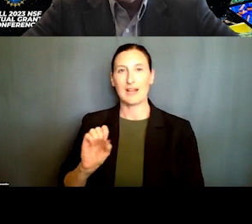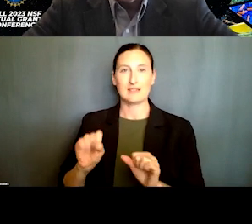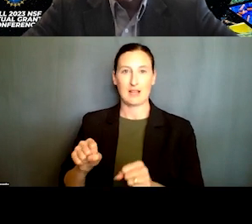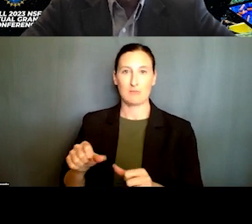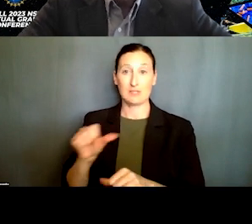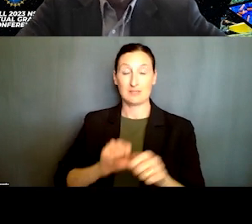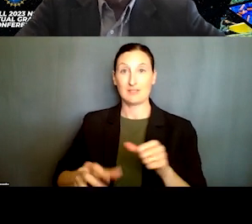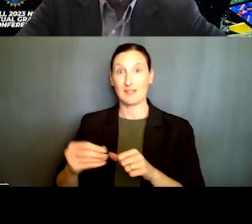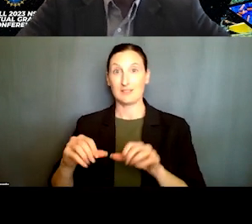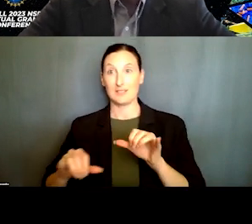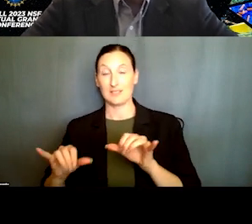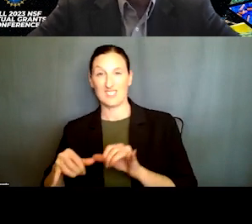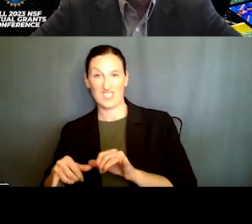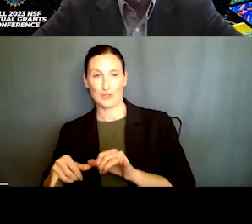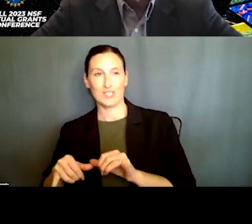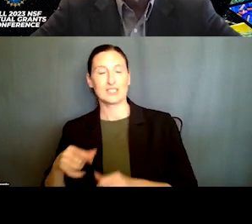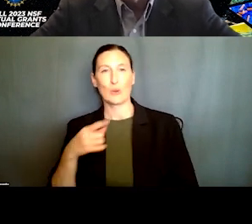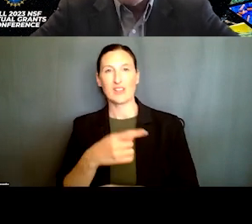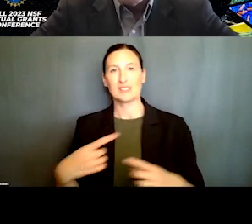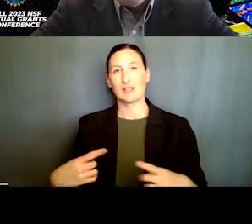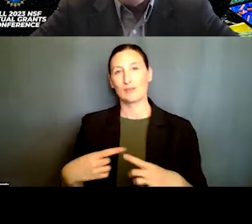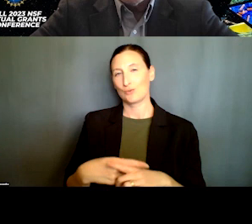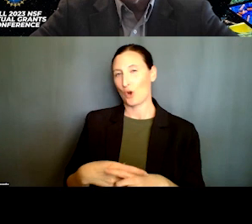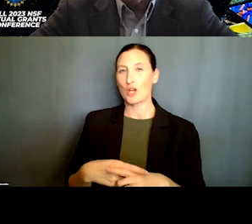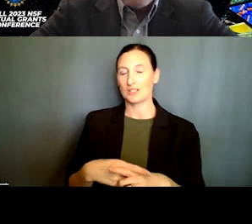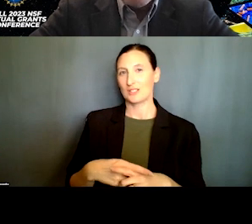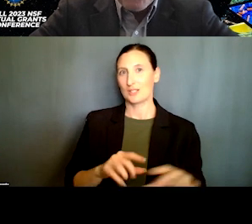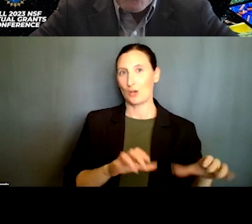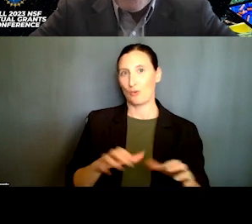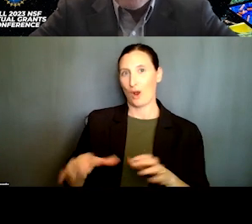This is a cross directorate metaprogram,